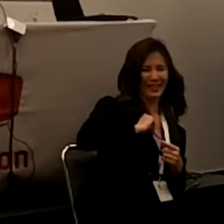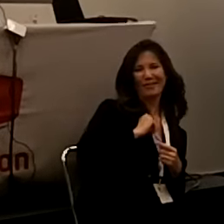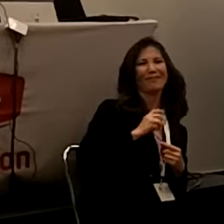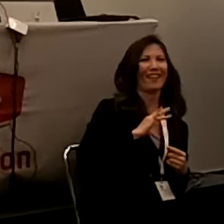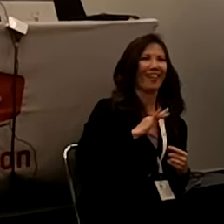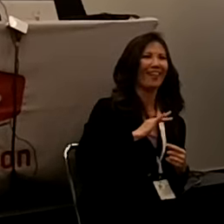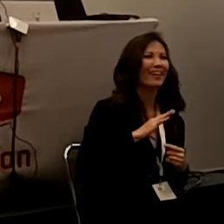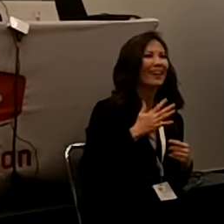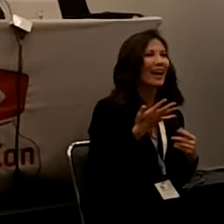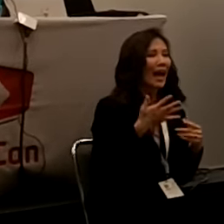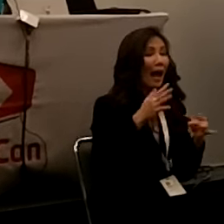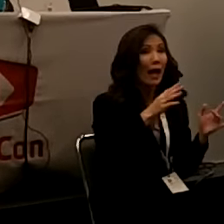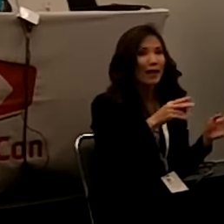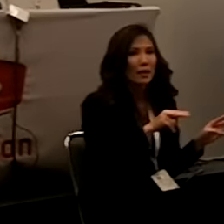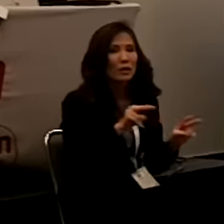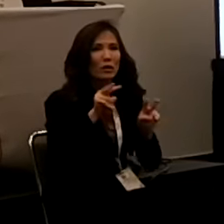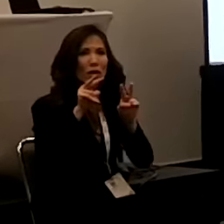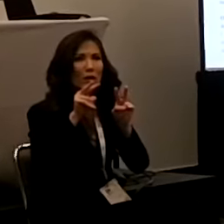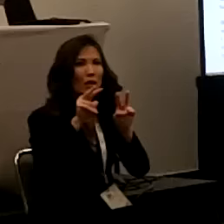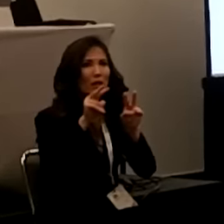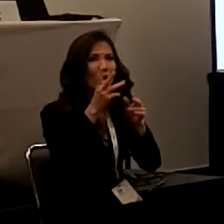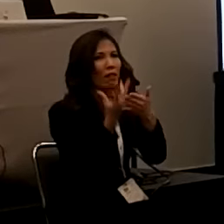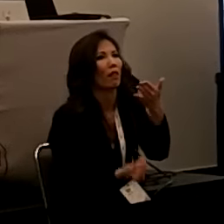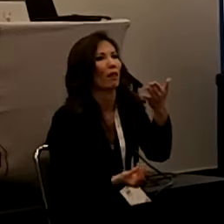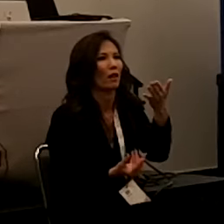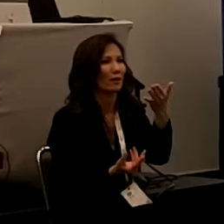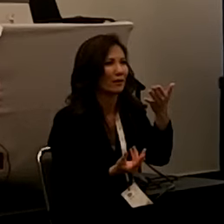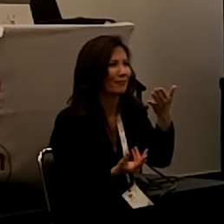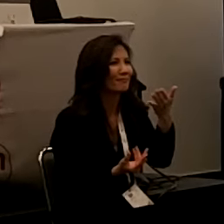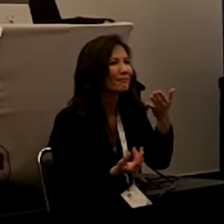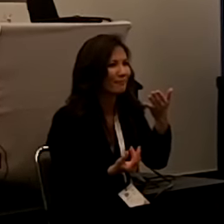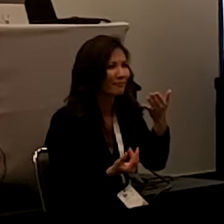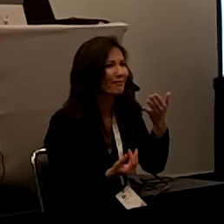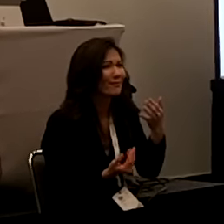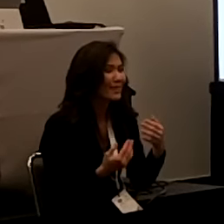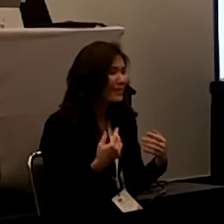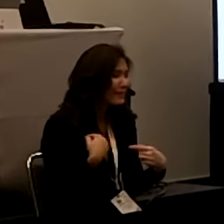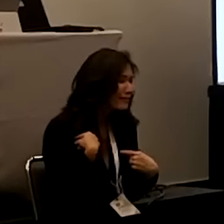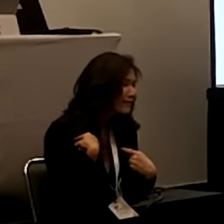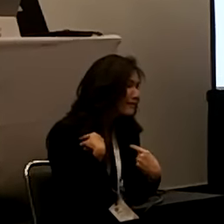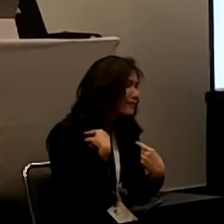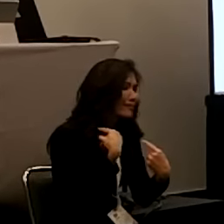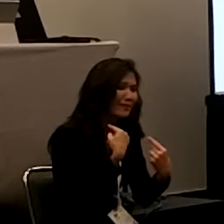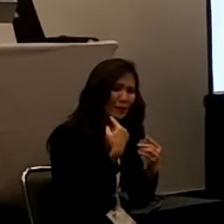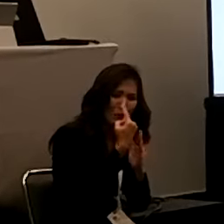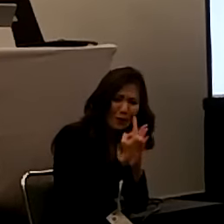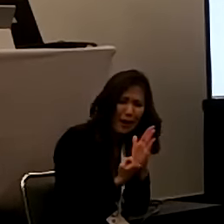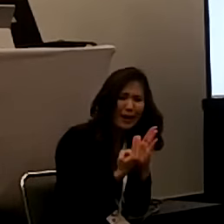And then you get back on there and it's gone. So you've spent an hour doing this and this and this and this,